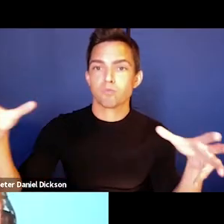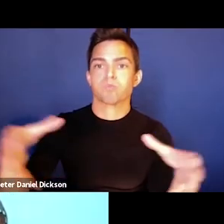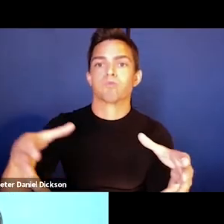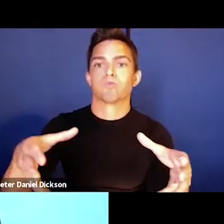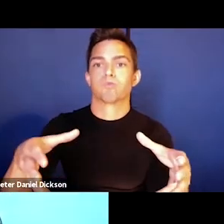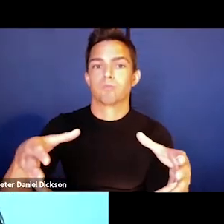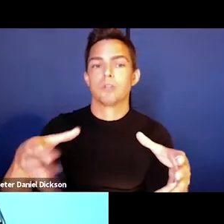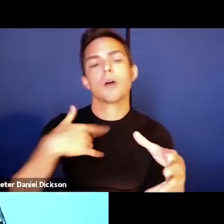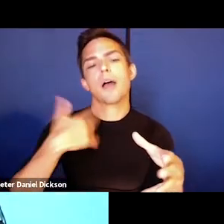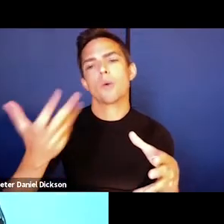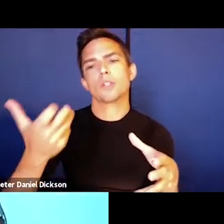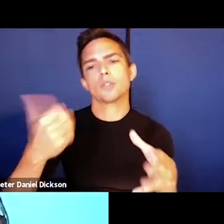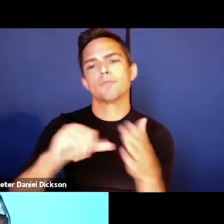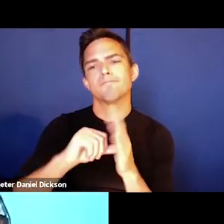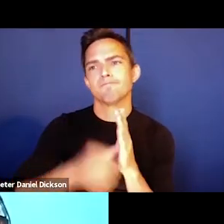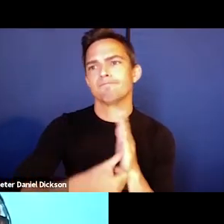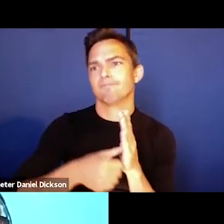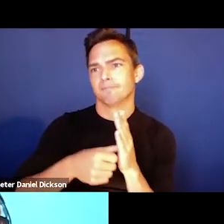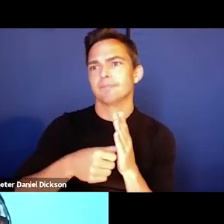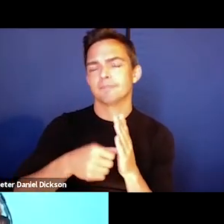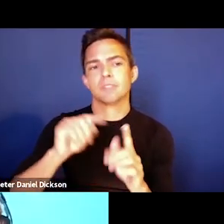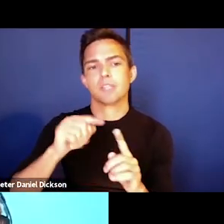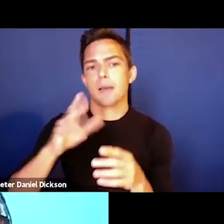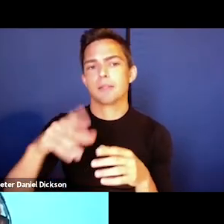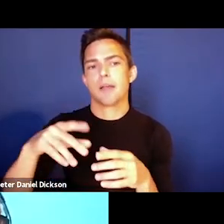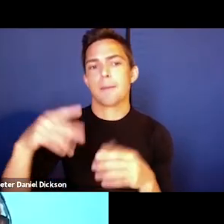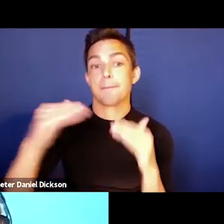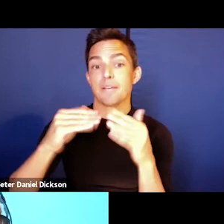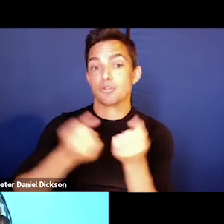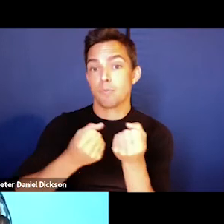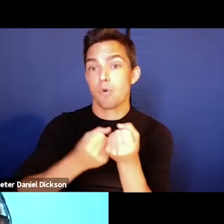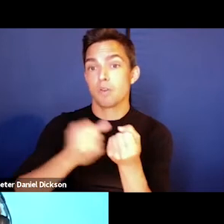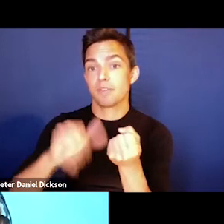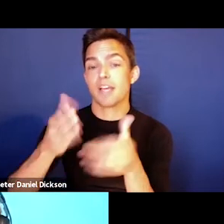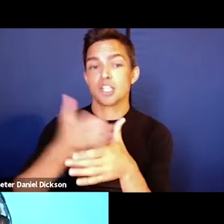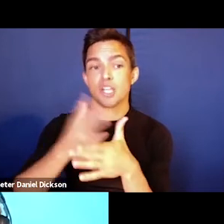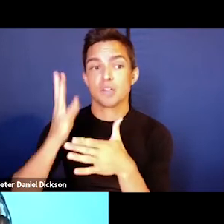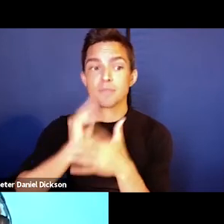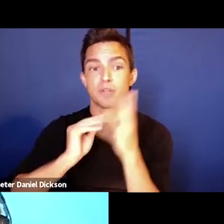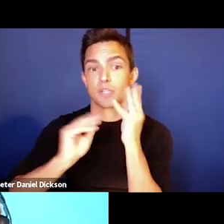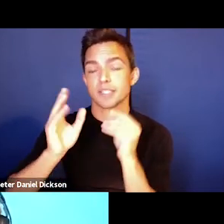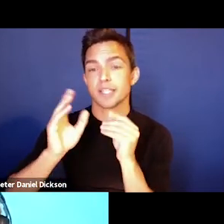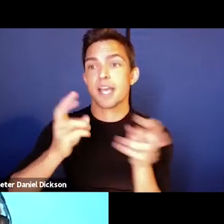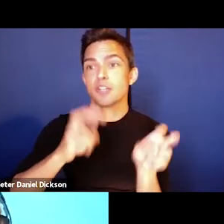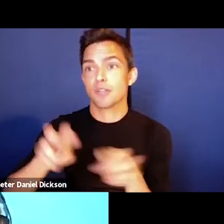highlight that the emphasis on peer support shared experience and transition to online